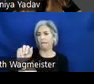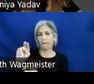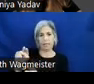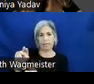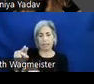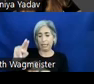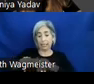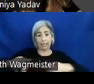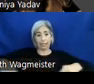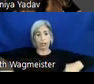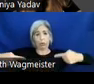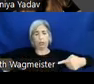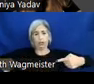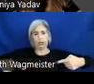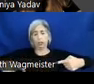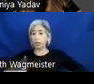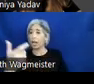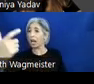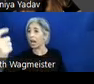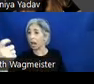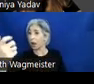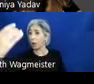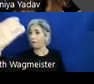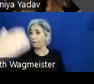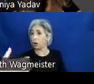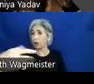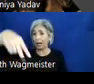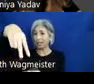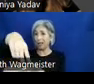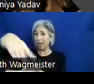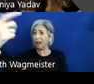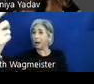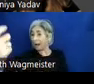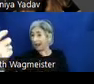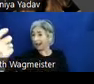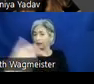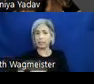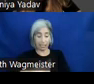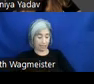a wheelchair taking a selfie with a phone on a stand. Ivan lives in London. He takes